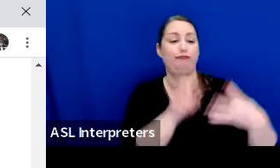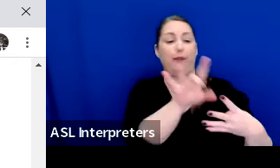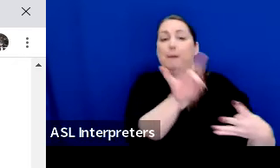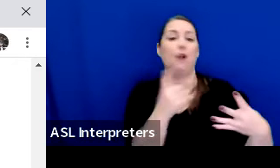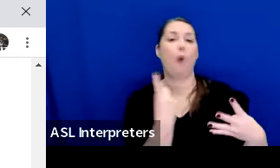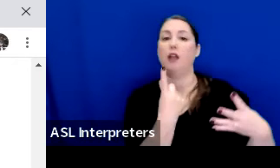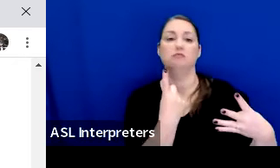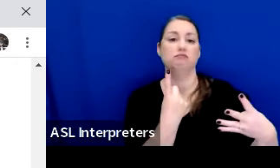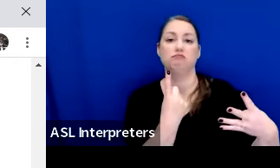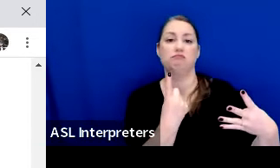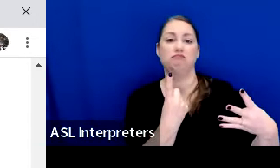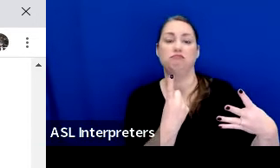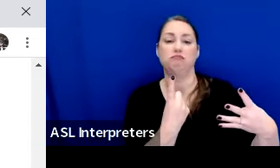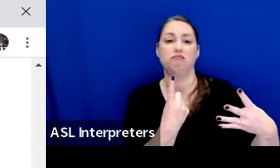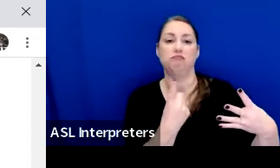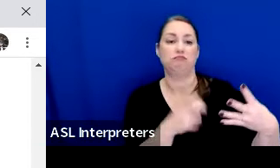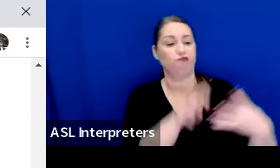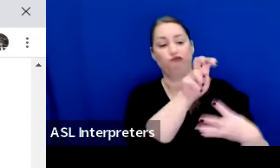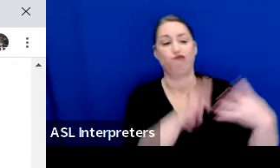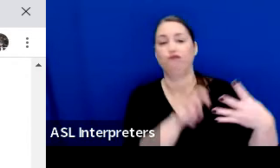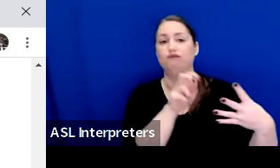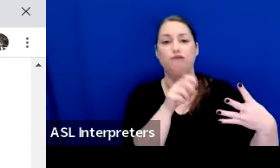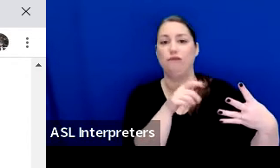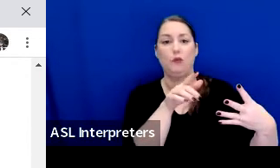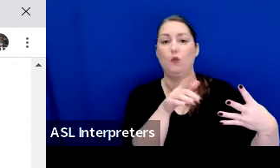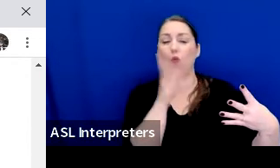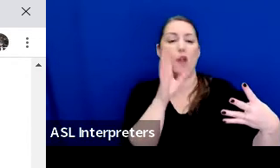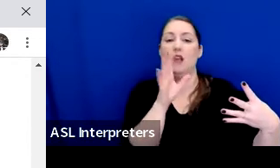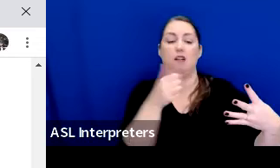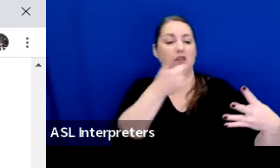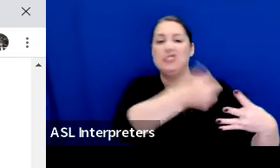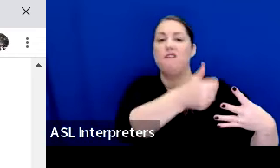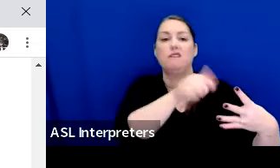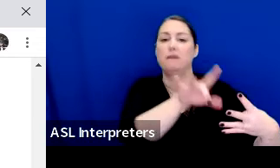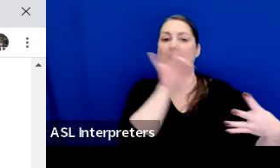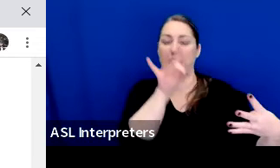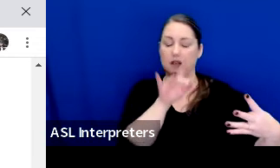And that's the problem that student's going to get if a student, if a different student does it, they're going to get it.